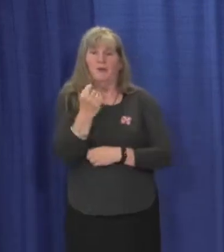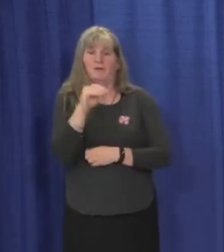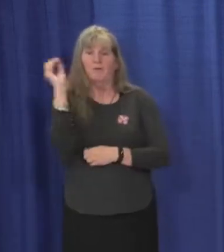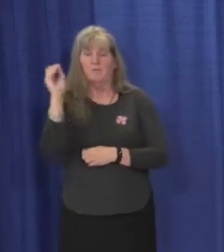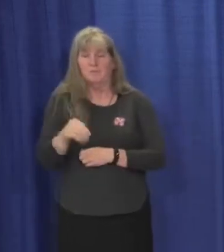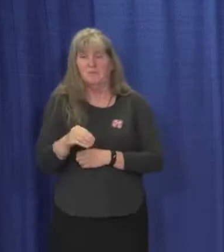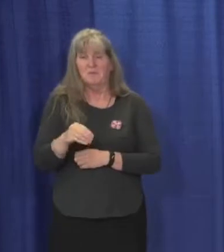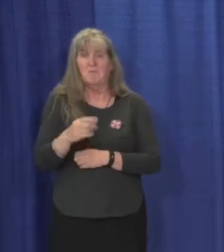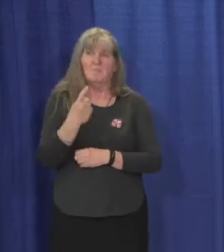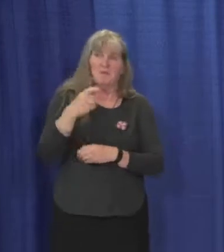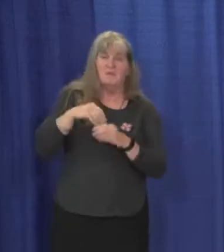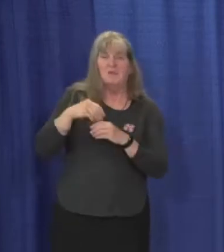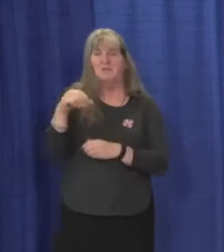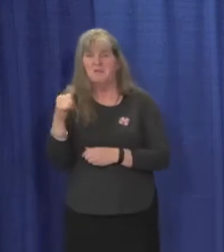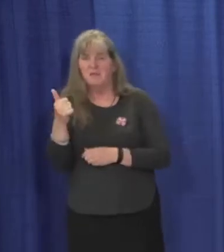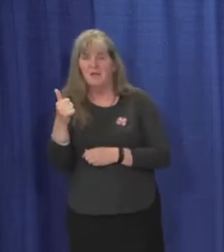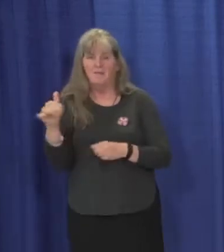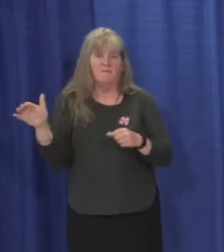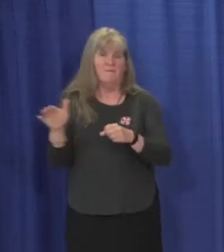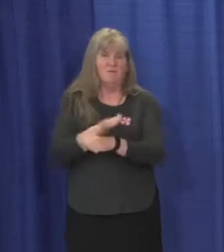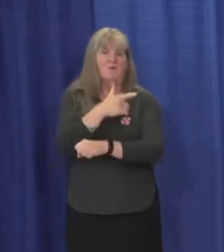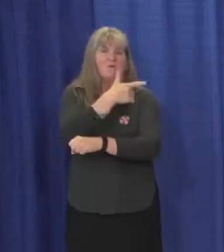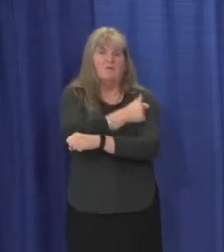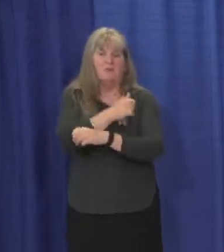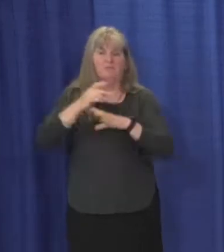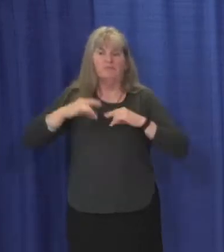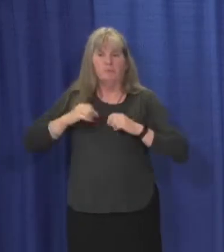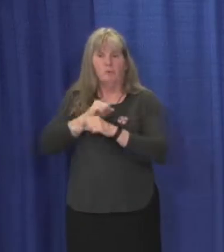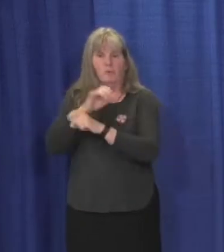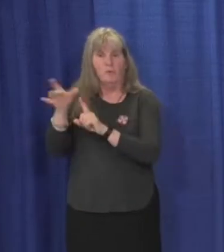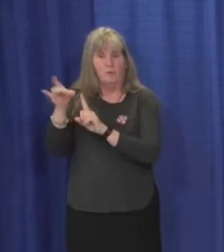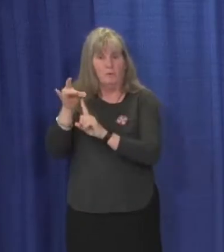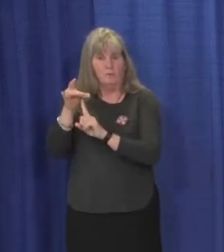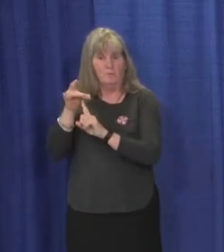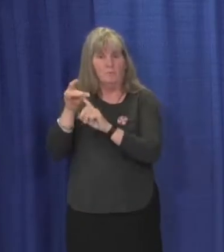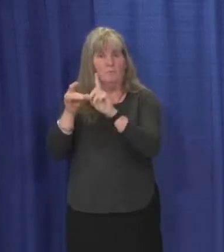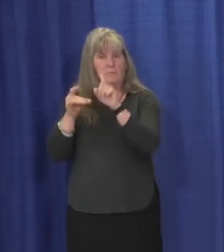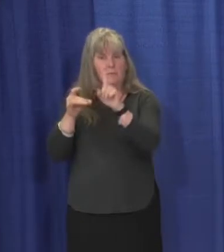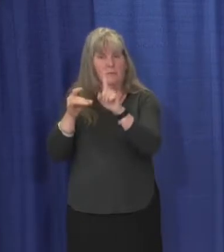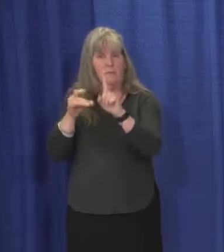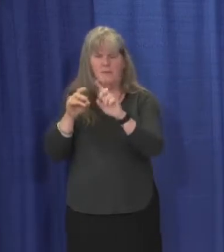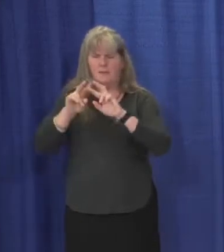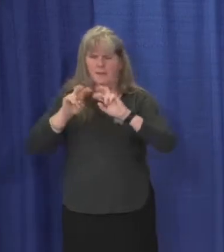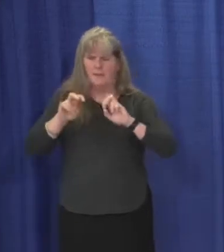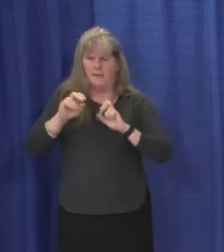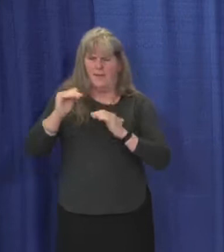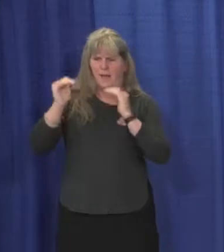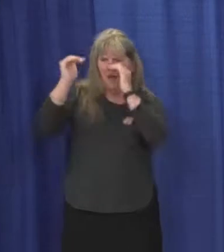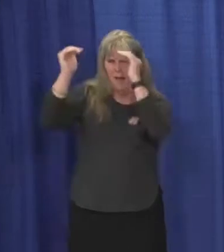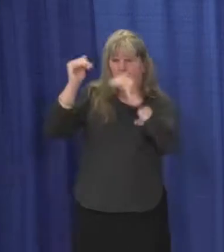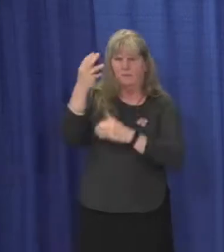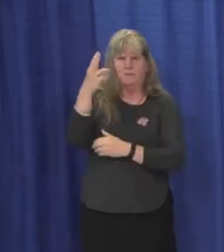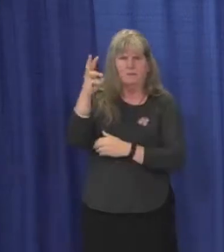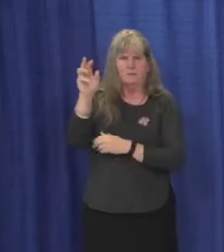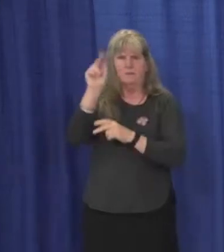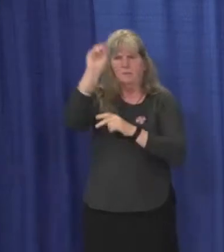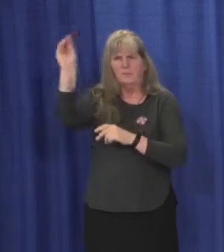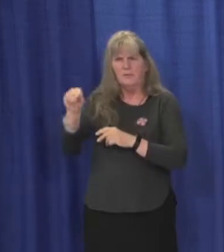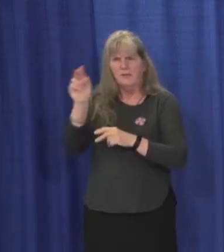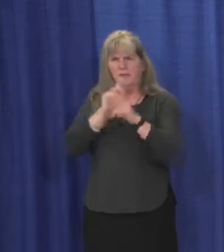11 percent of cases and one in ten are fully vaccinated, if we look at just adults as